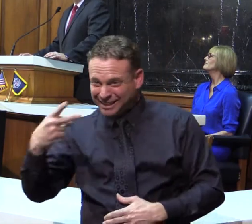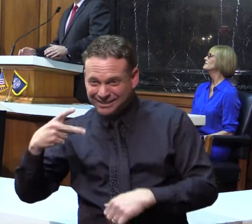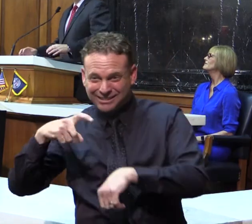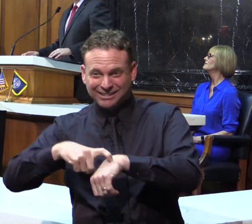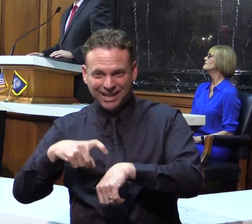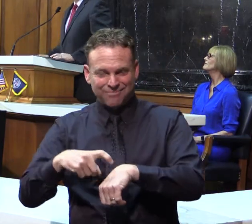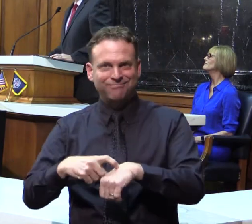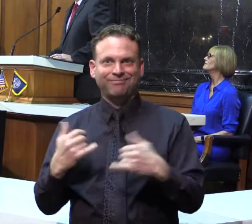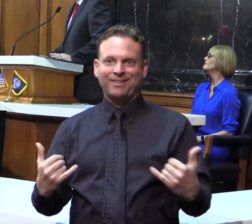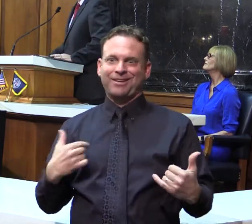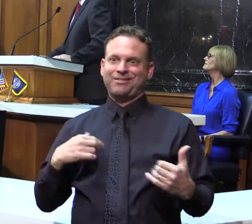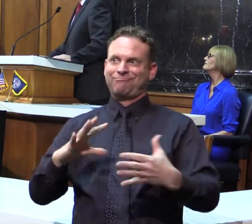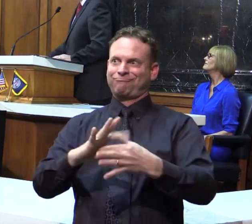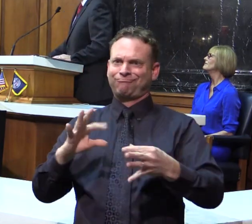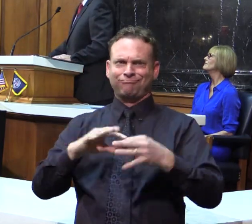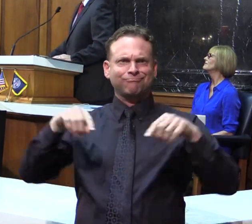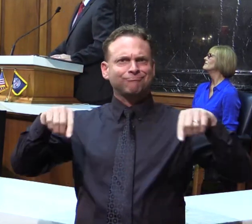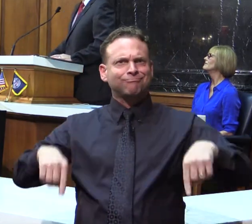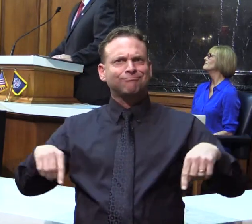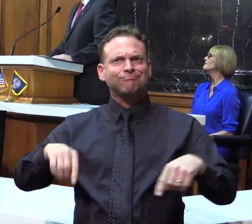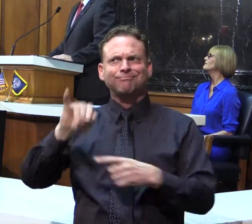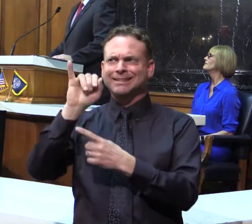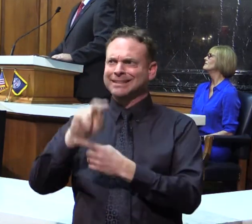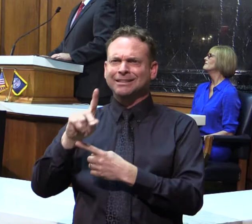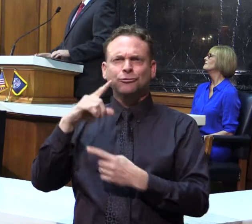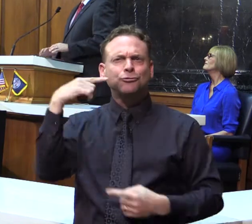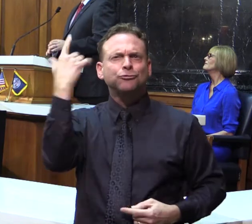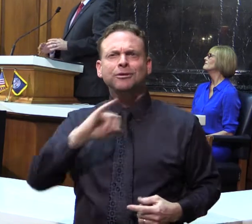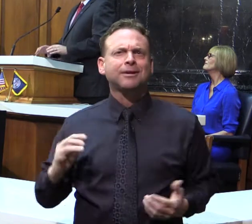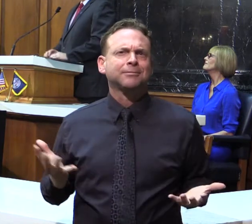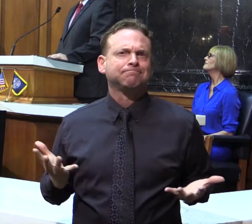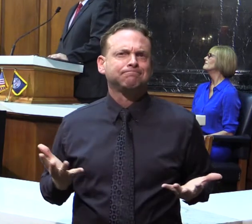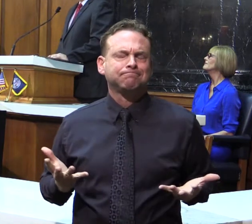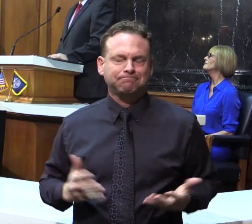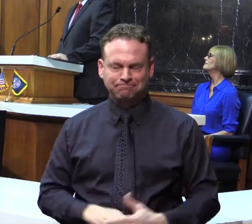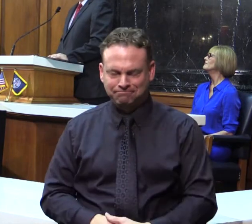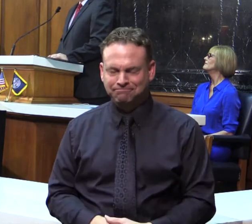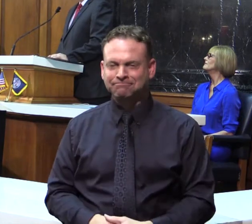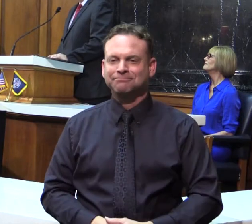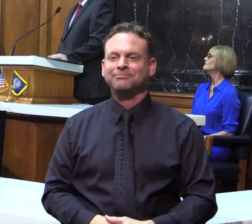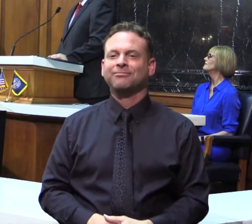and the work we will do this year to make life better for all of our citizens.